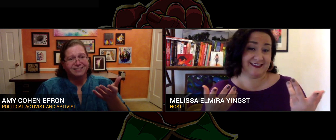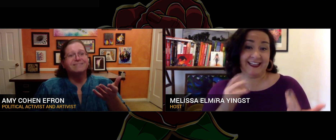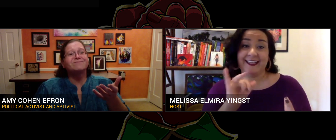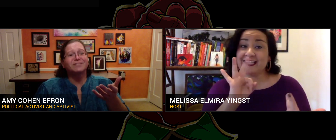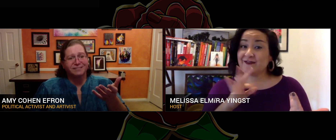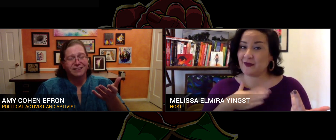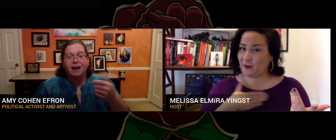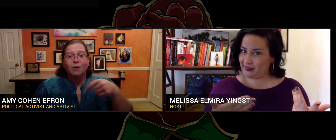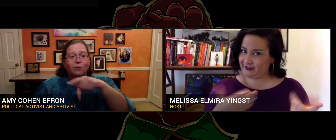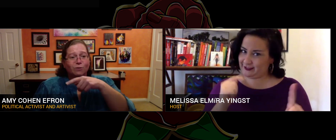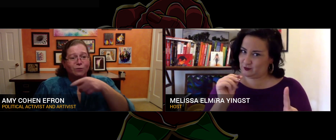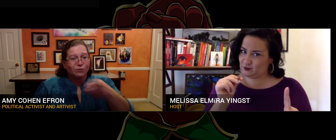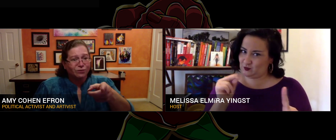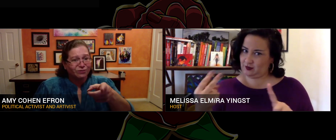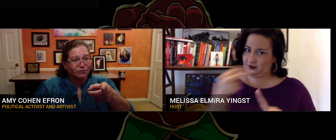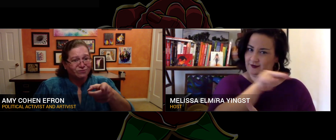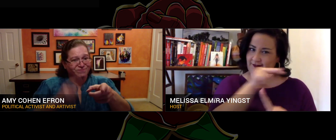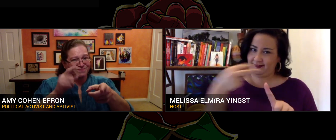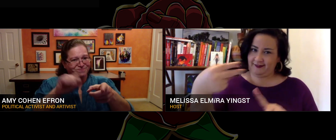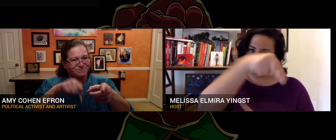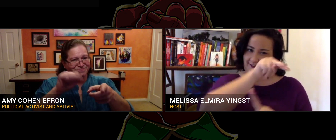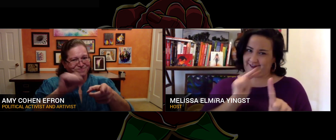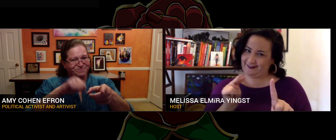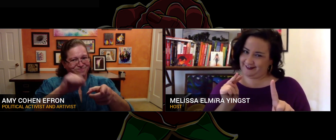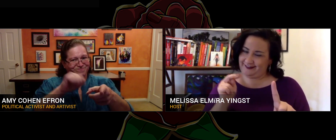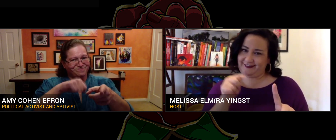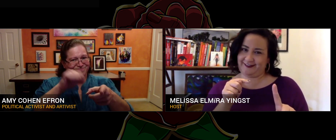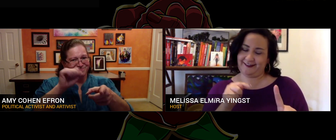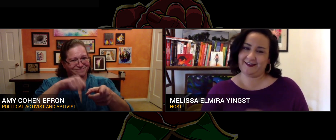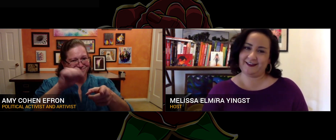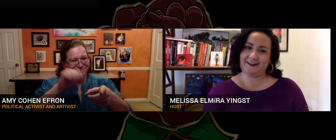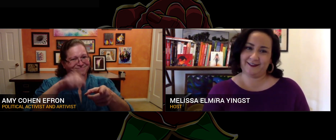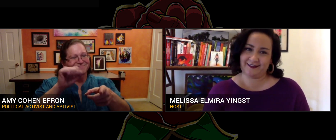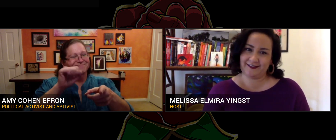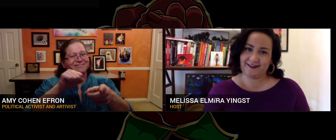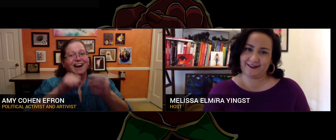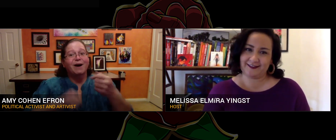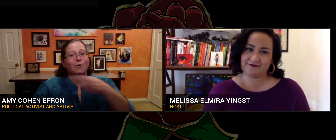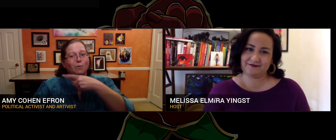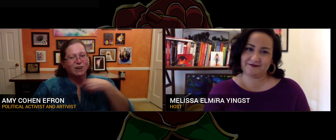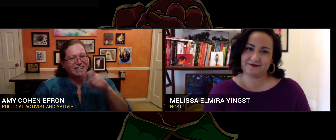With all the different perspectives. If you are willing to see and understand all sides. Yes. Correct.